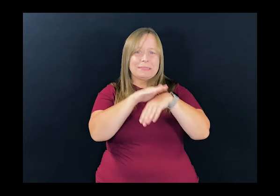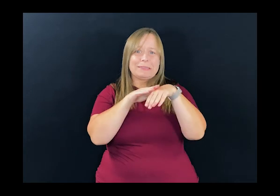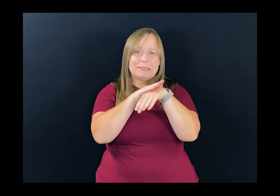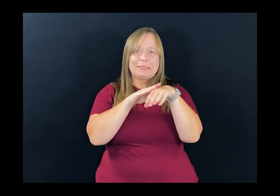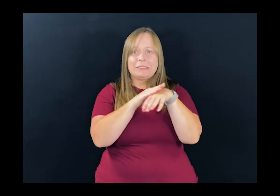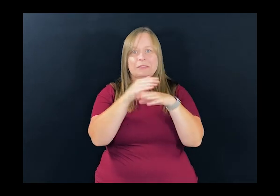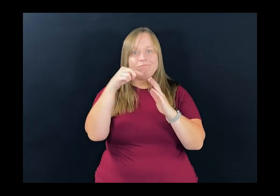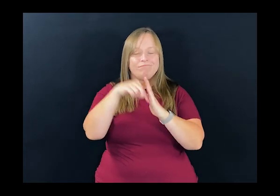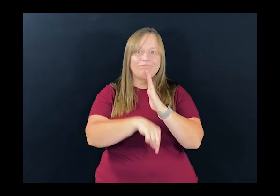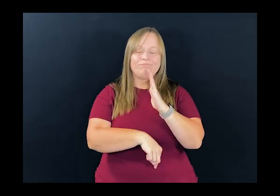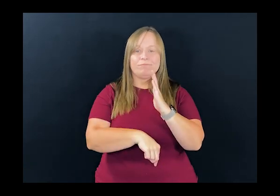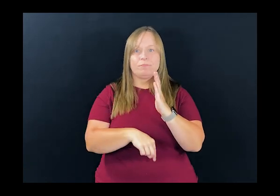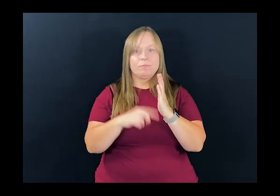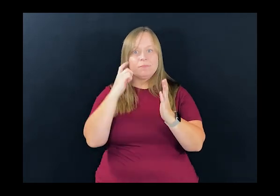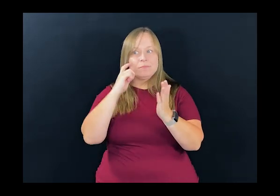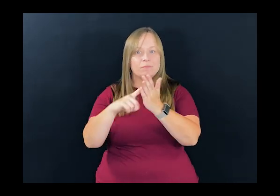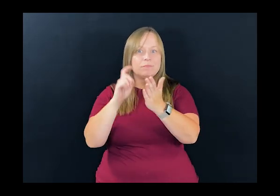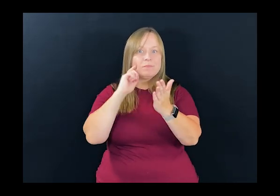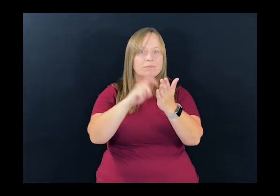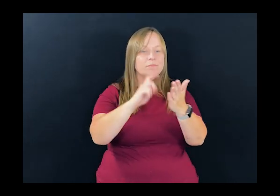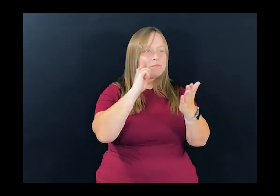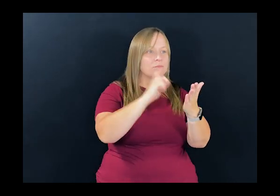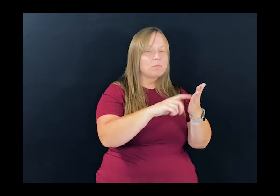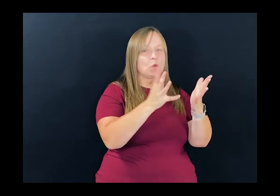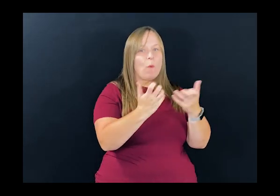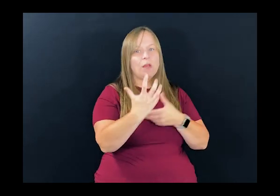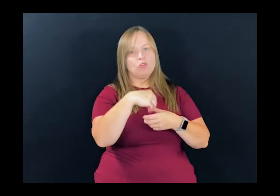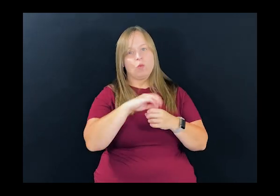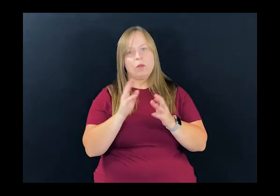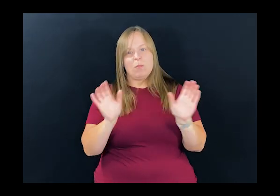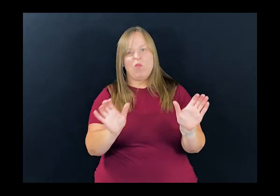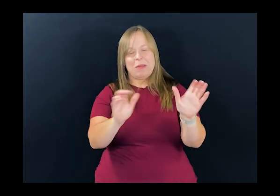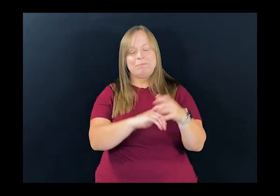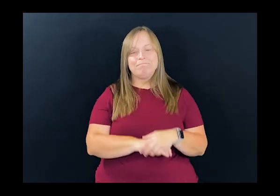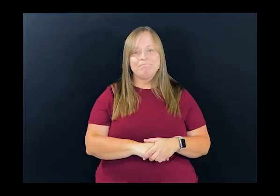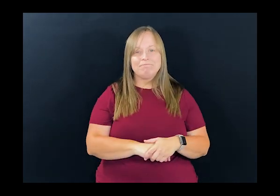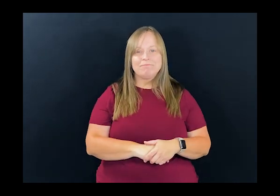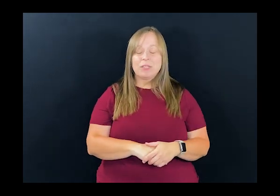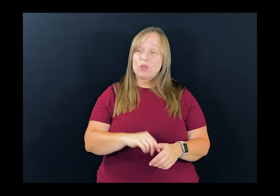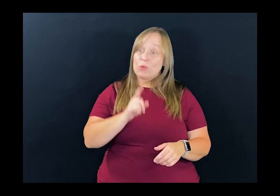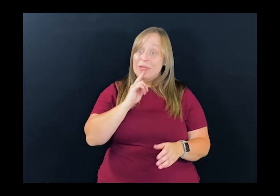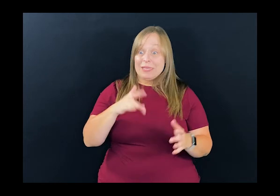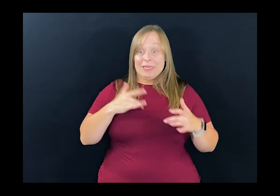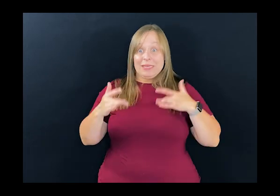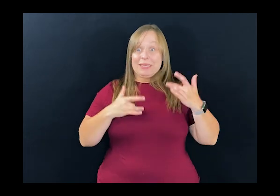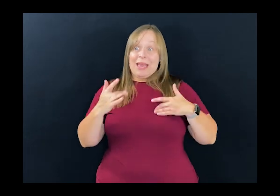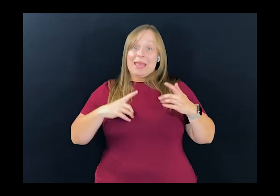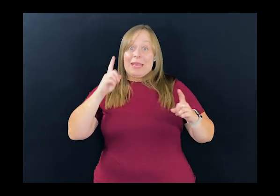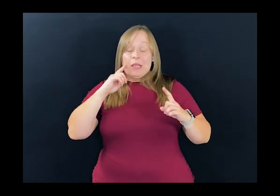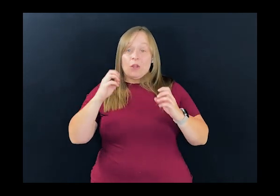the surface and identifying those individuals who would want to join our movement. [Katrin] It's really exciting to hear all